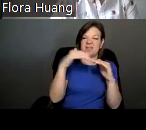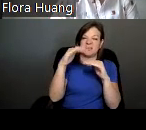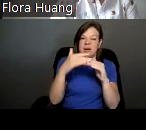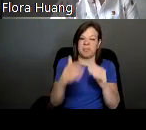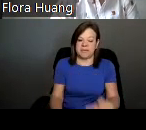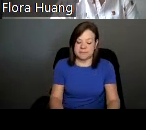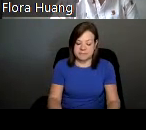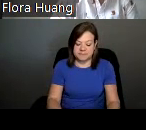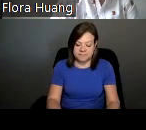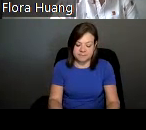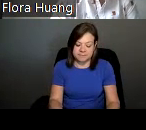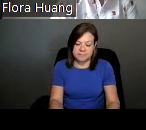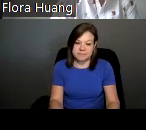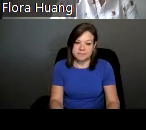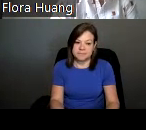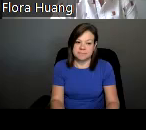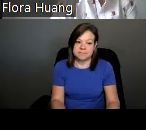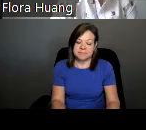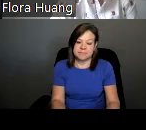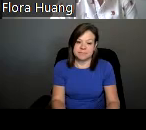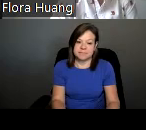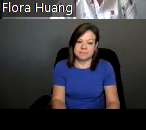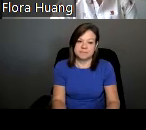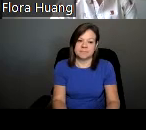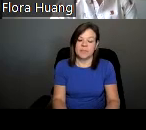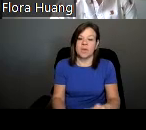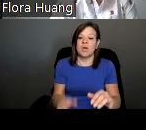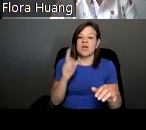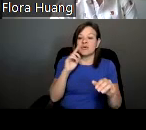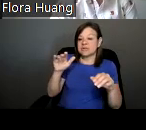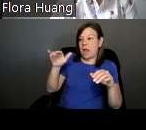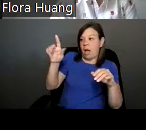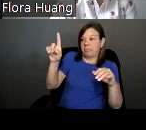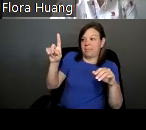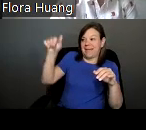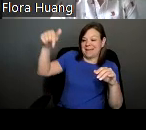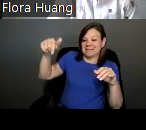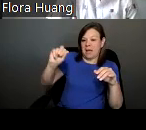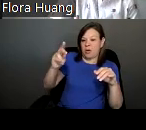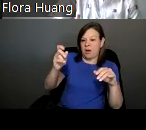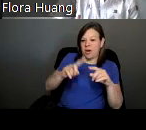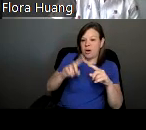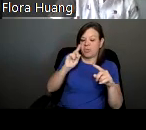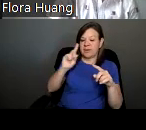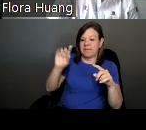There's an up and then a down arrow on the right side. If I click that, it'll send it down.